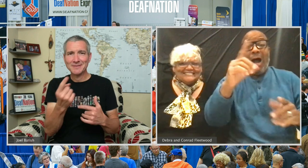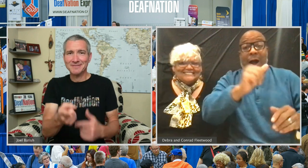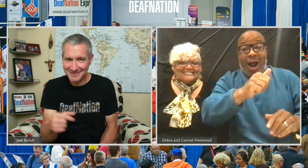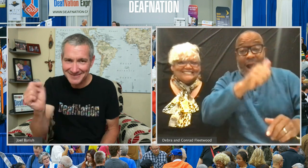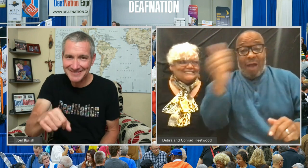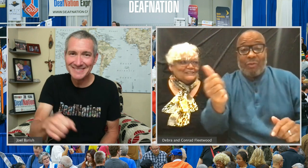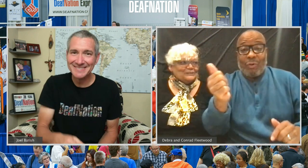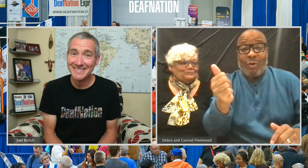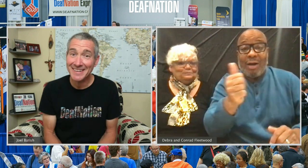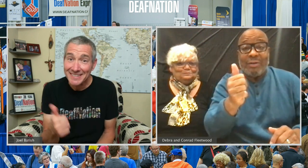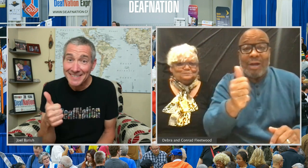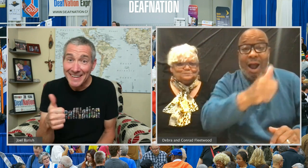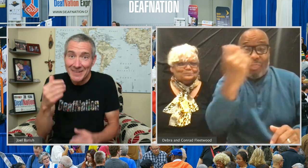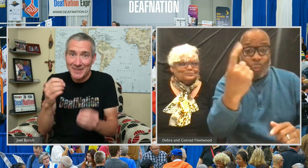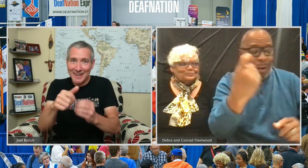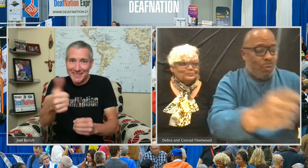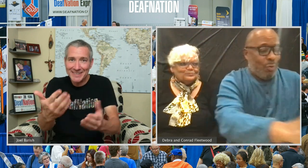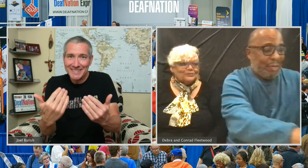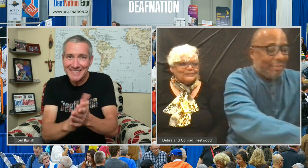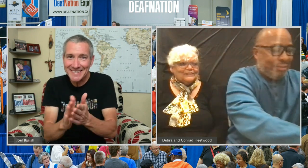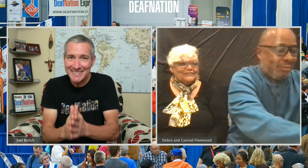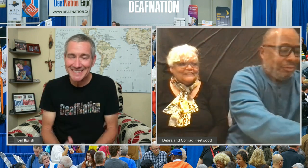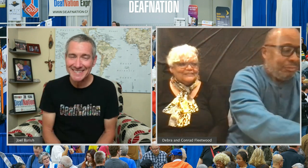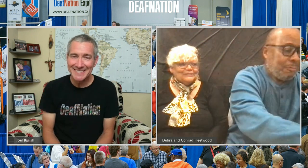I enjoy it. Another one! One more. Another? There’s more, show us!